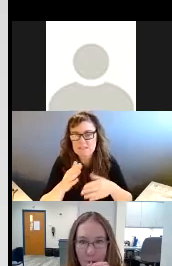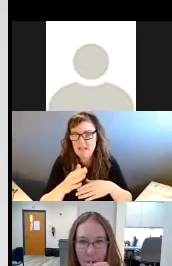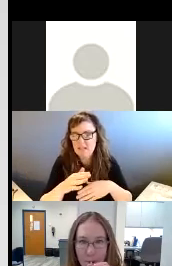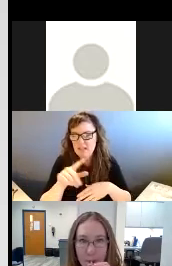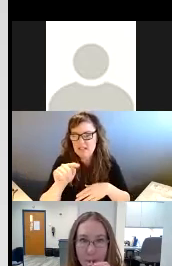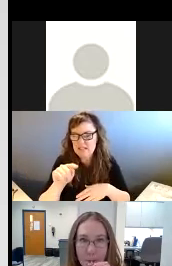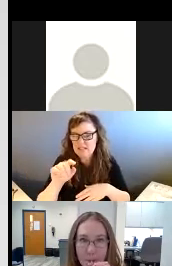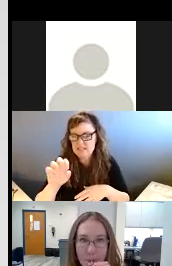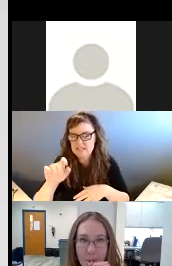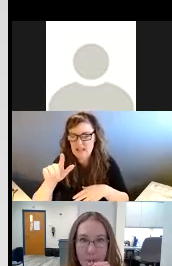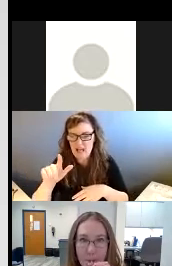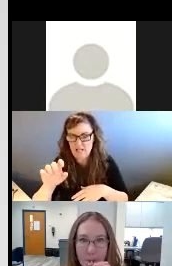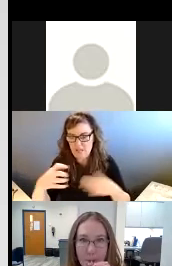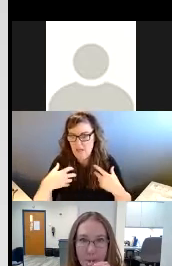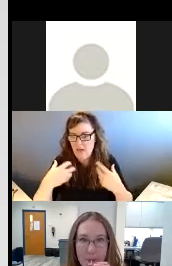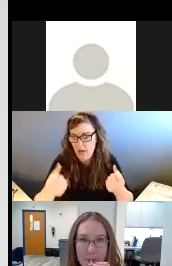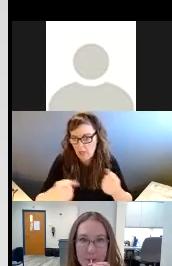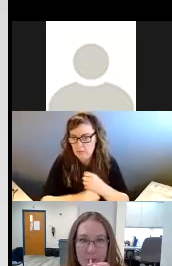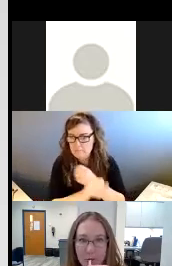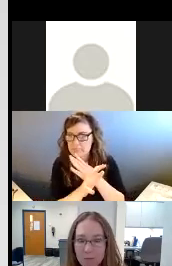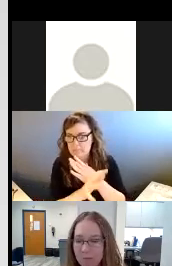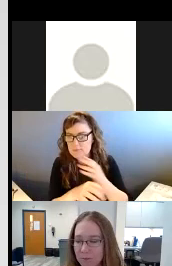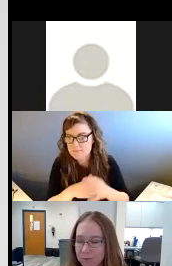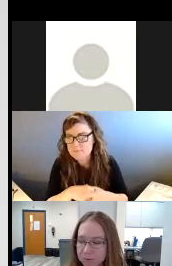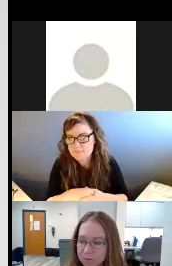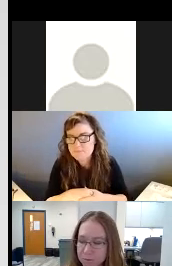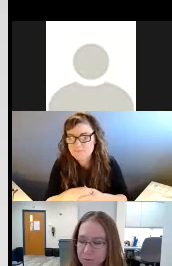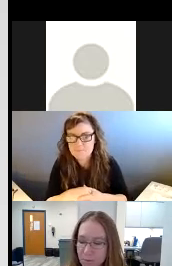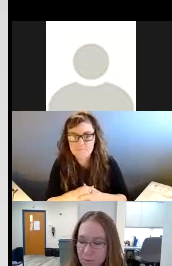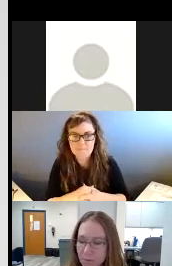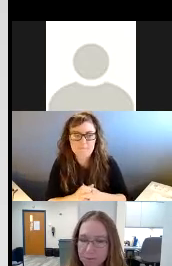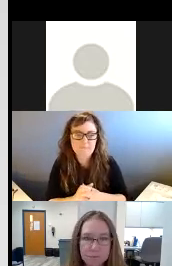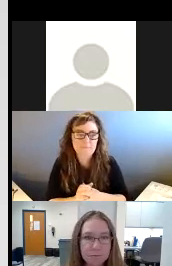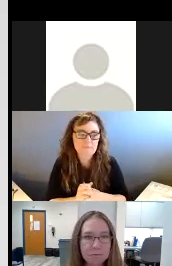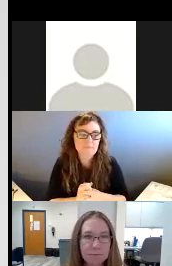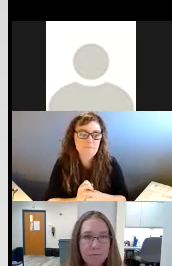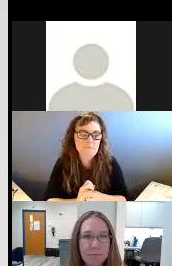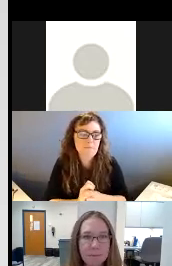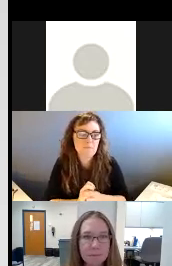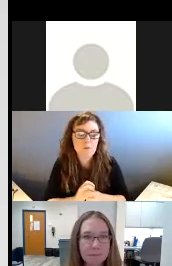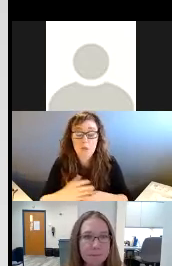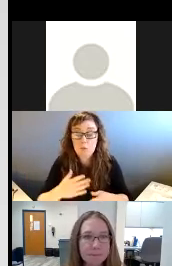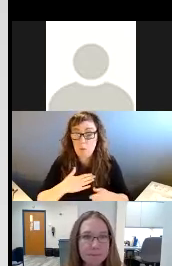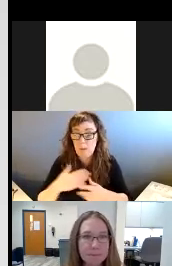ESPECIALLY RAMPED UP IN THIS PAST YEAR. THAT ROLE IS HELPING TO MAKE SURE THE PROCESS THAT